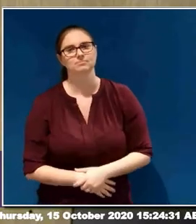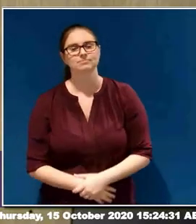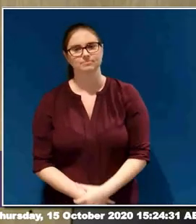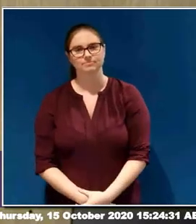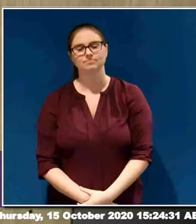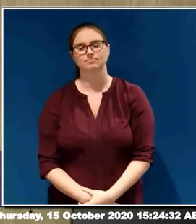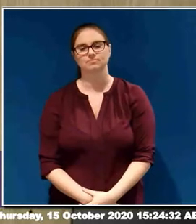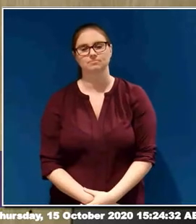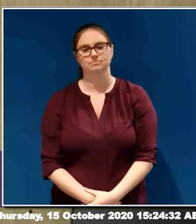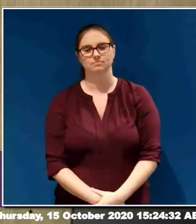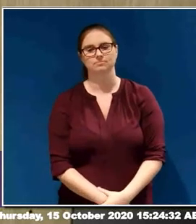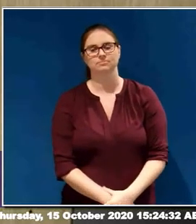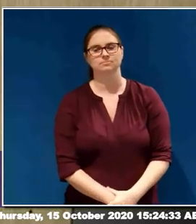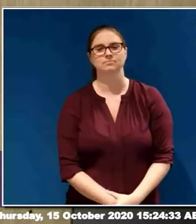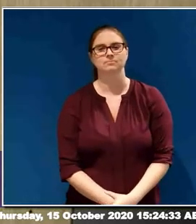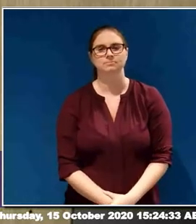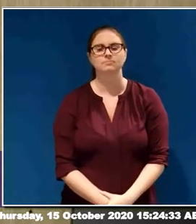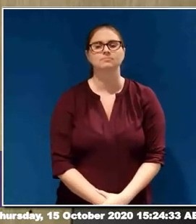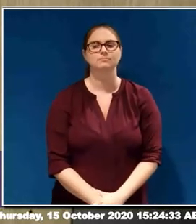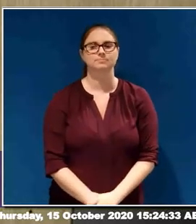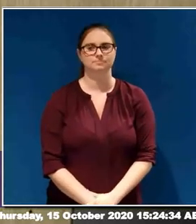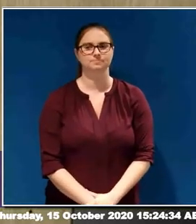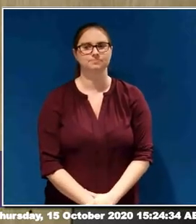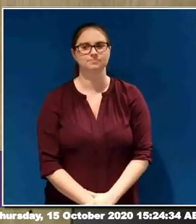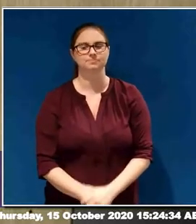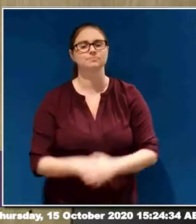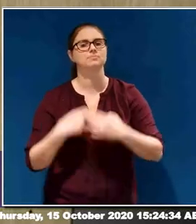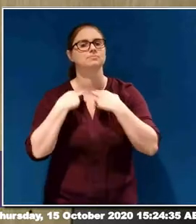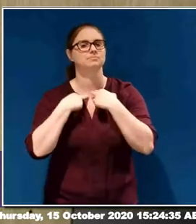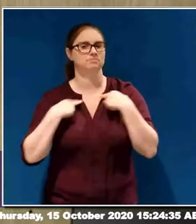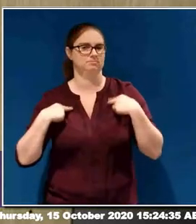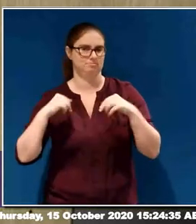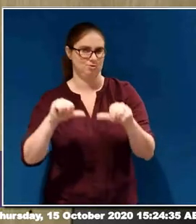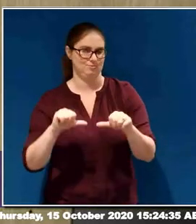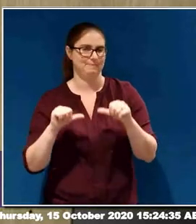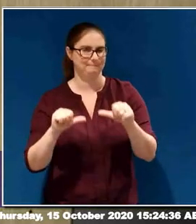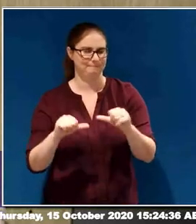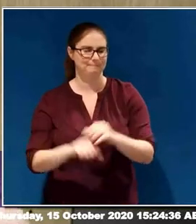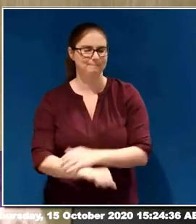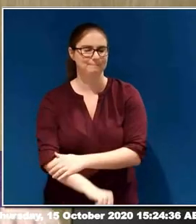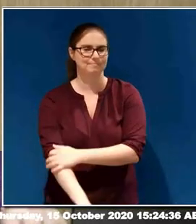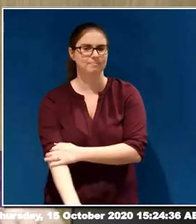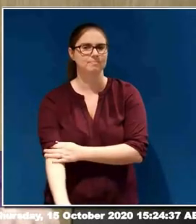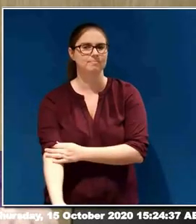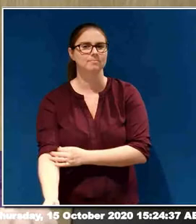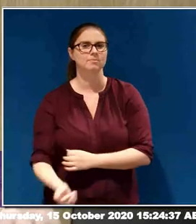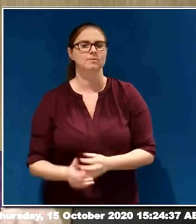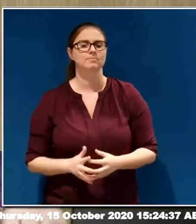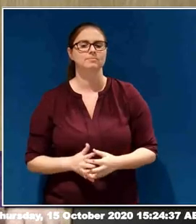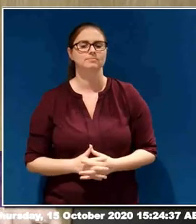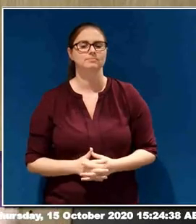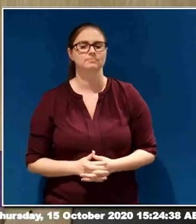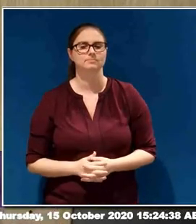Do I understand there that your view is that many education providers in Australia